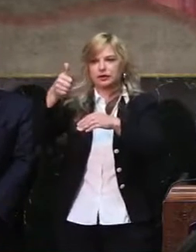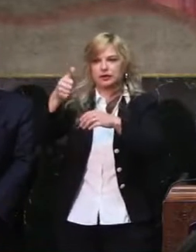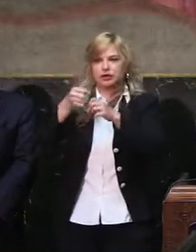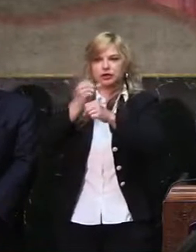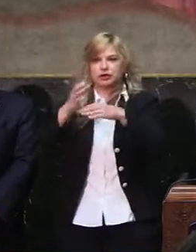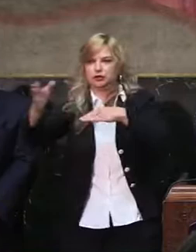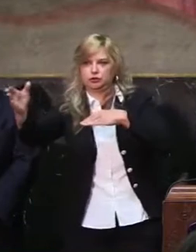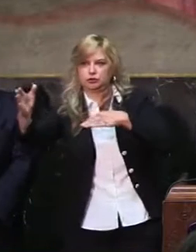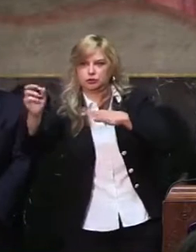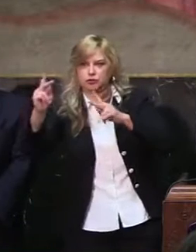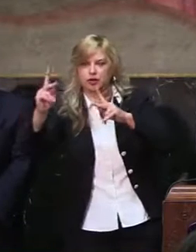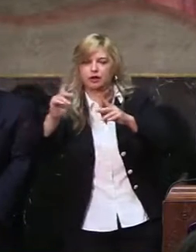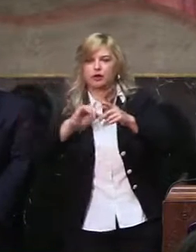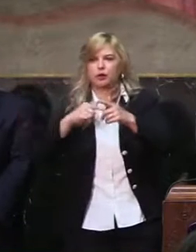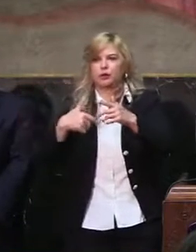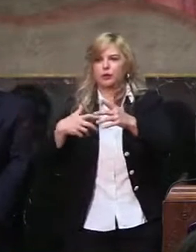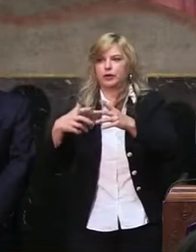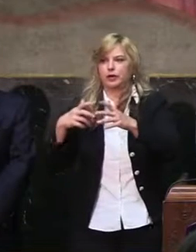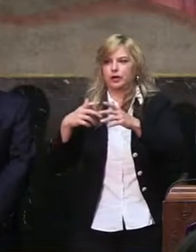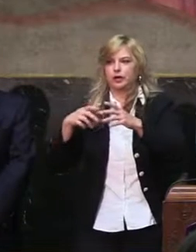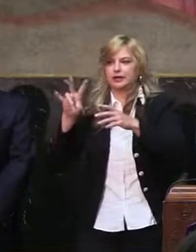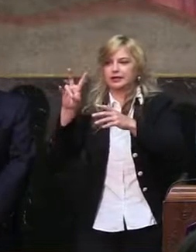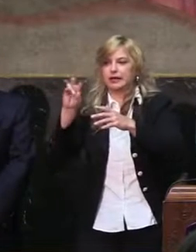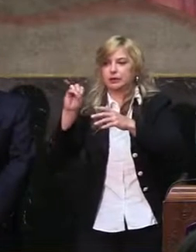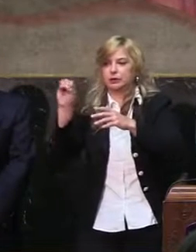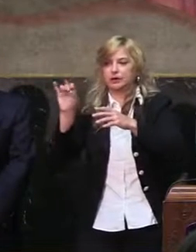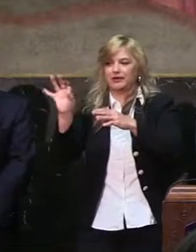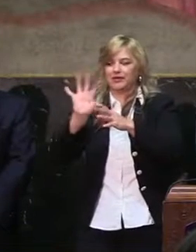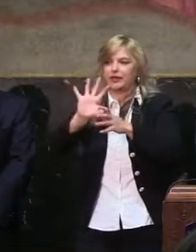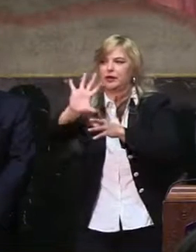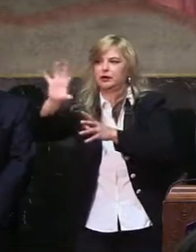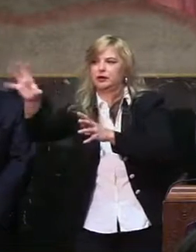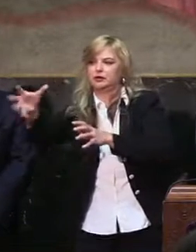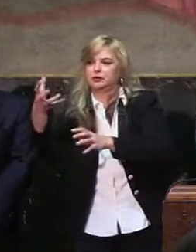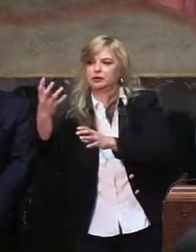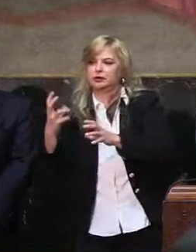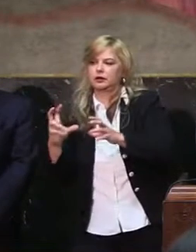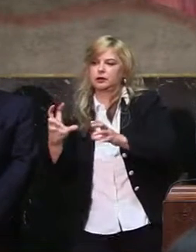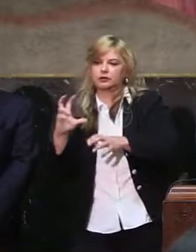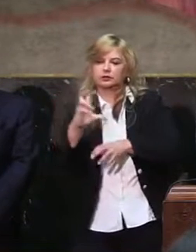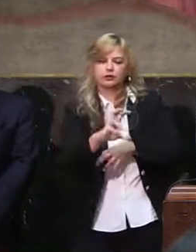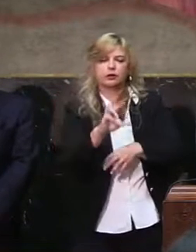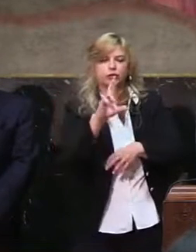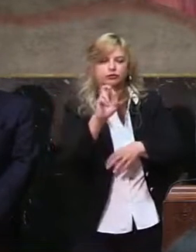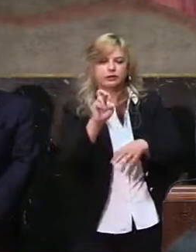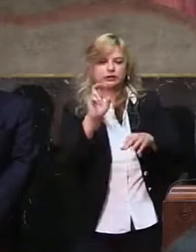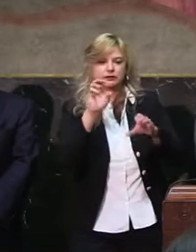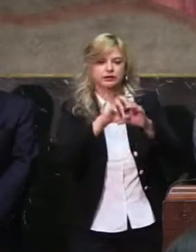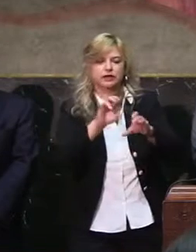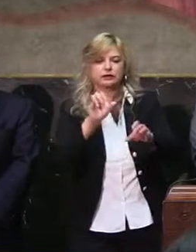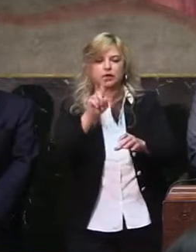reinvest at least eight or seventy percent of that that's an estimated 184 million